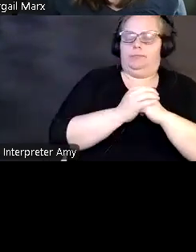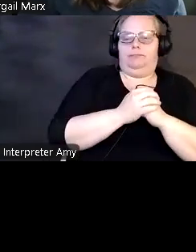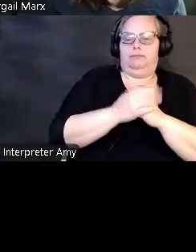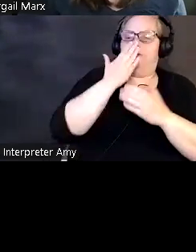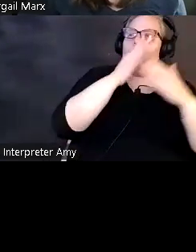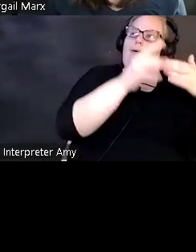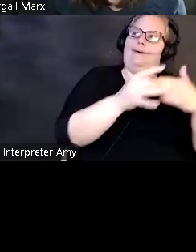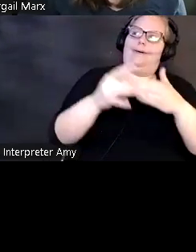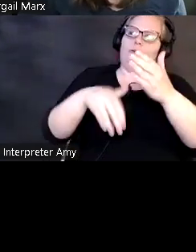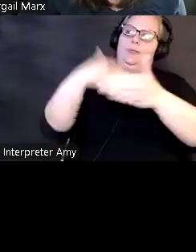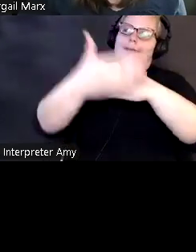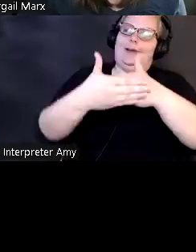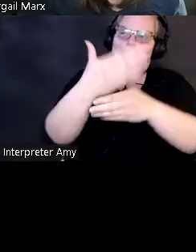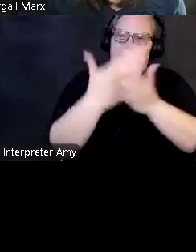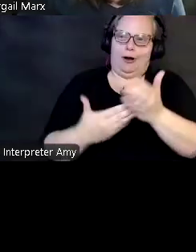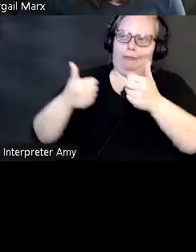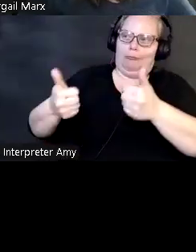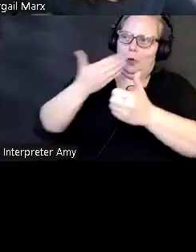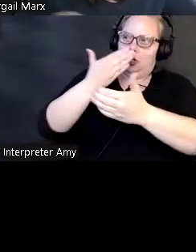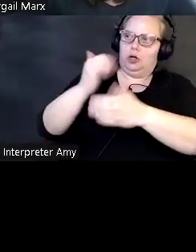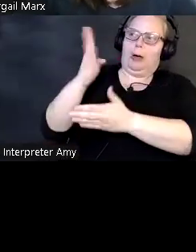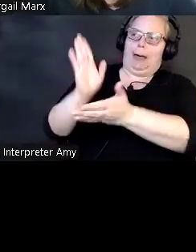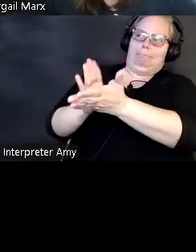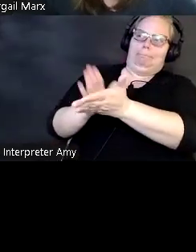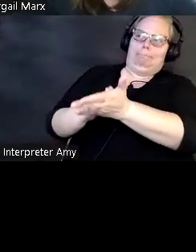our next section, so well done. Perfect.